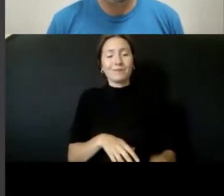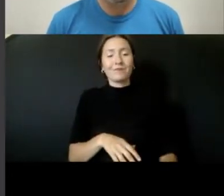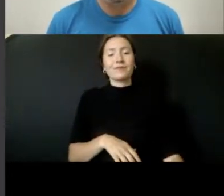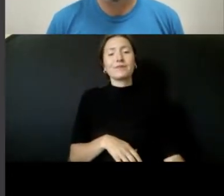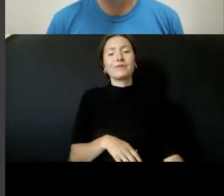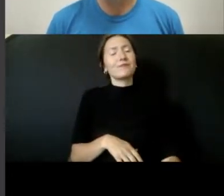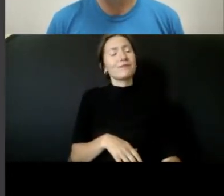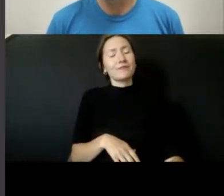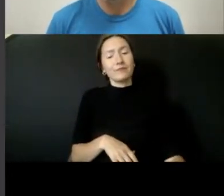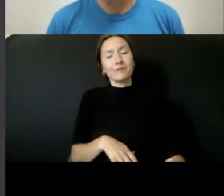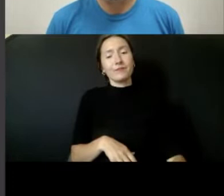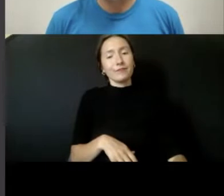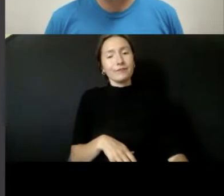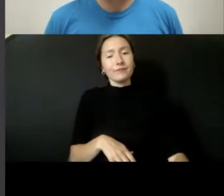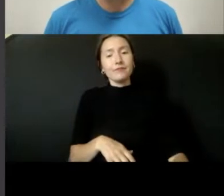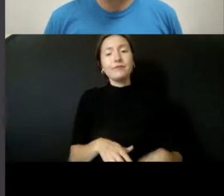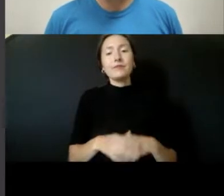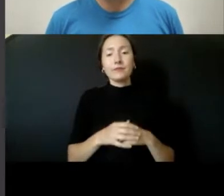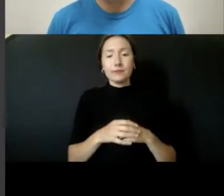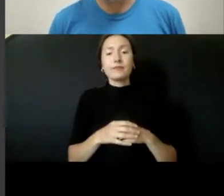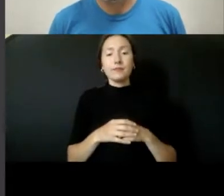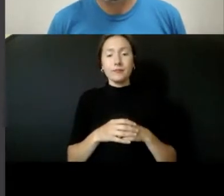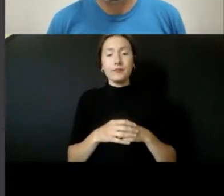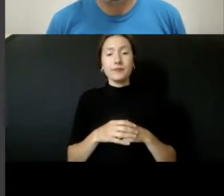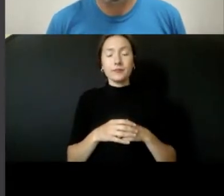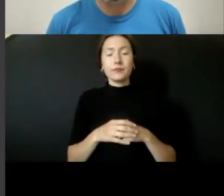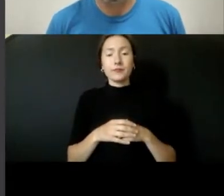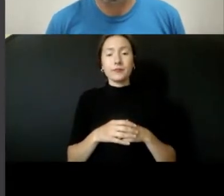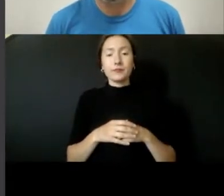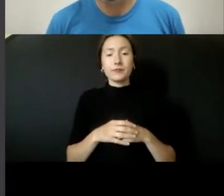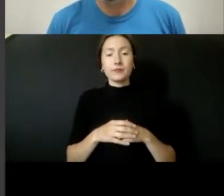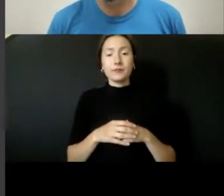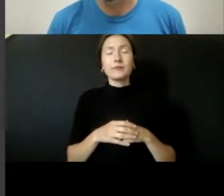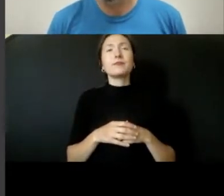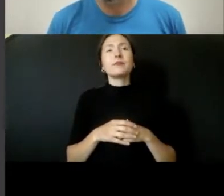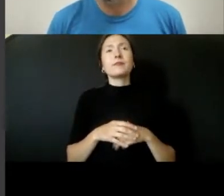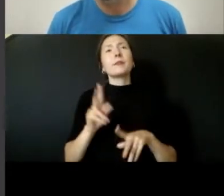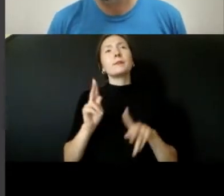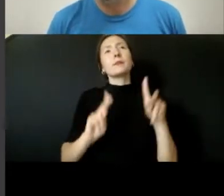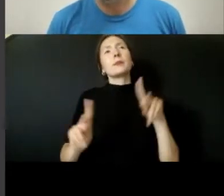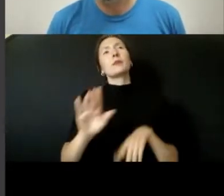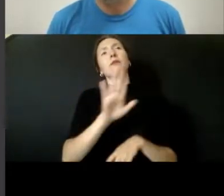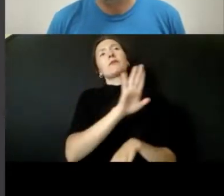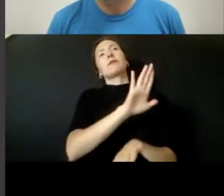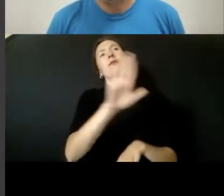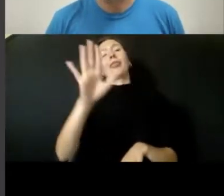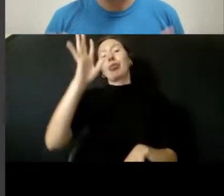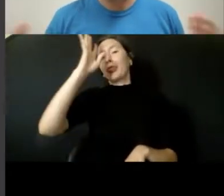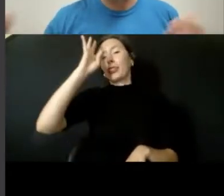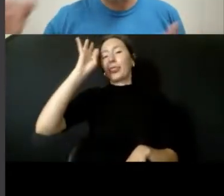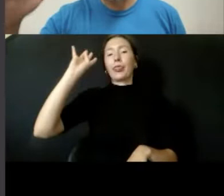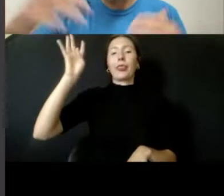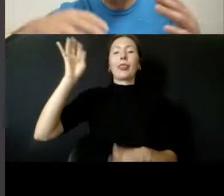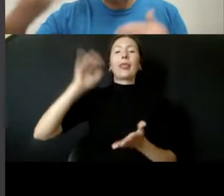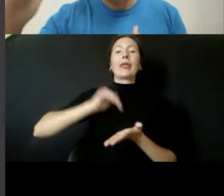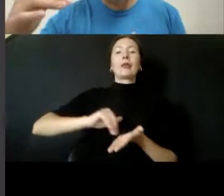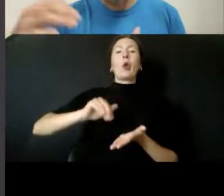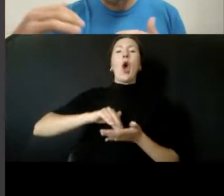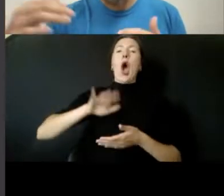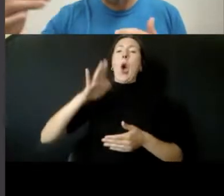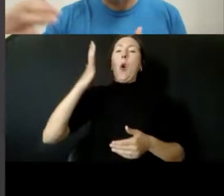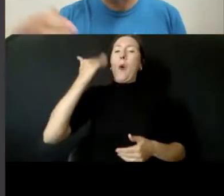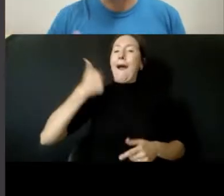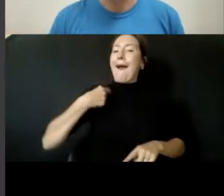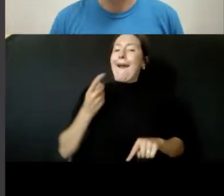inclusion inclusive design um have been at all spectrums or all levels of organizations right